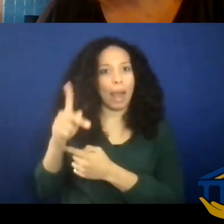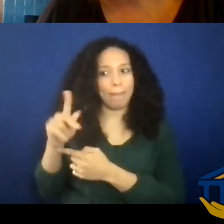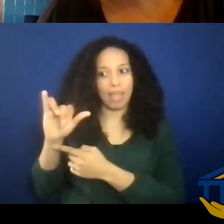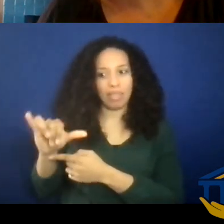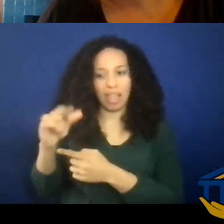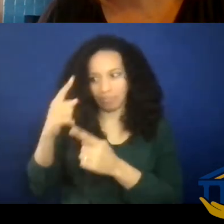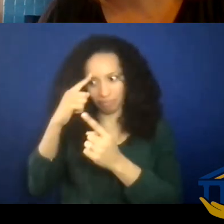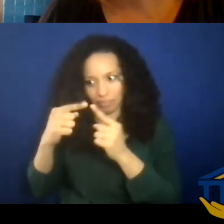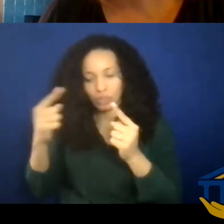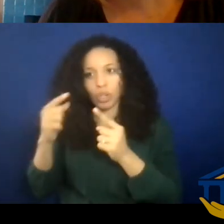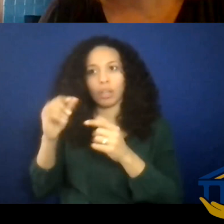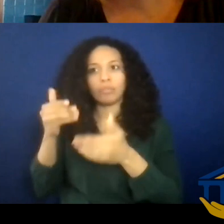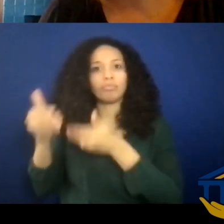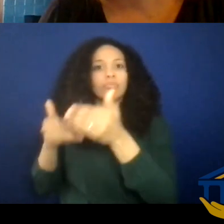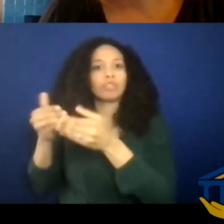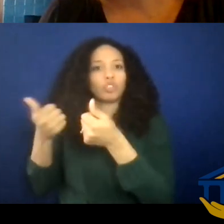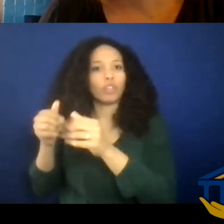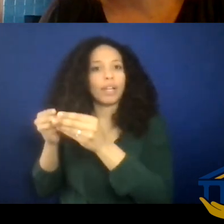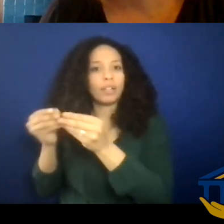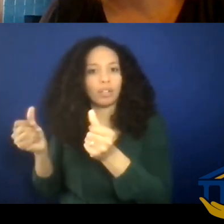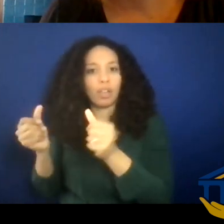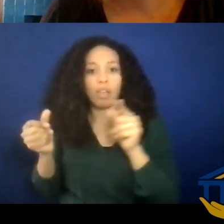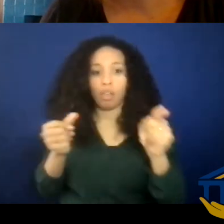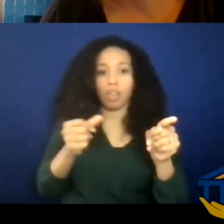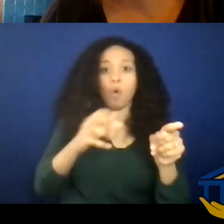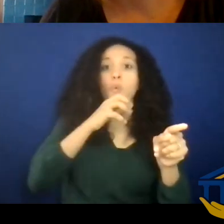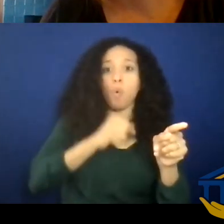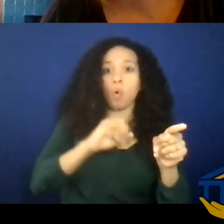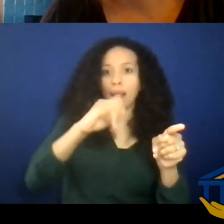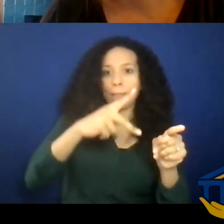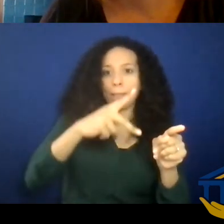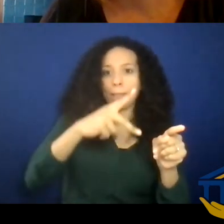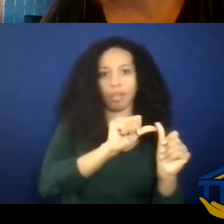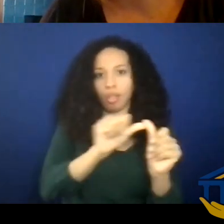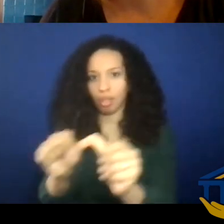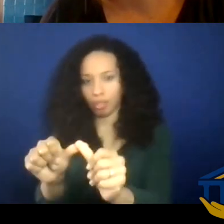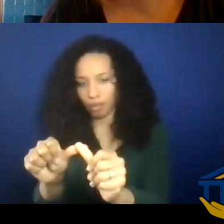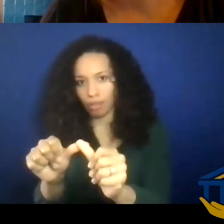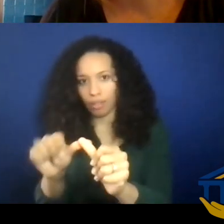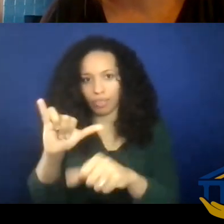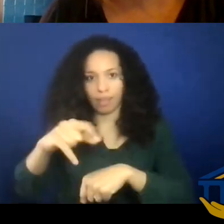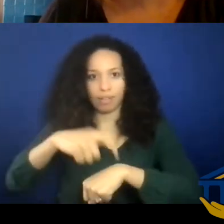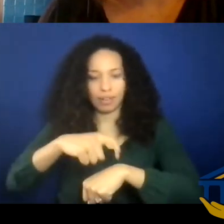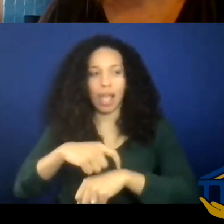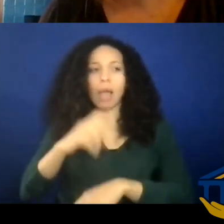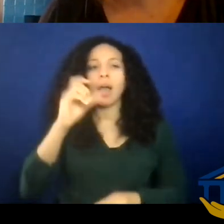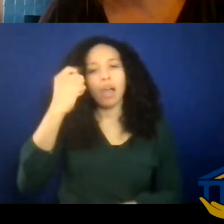And I know this is a lot of information and it's dense and complex. And that is why it's important